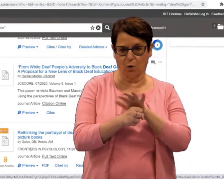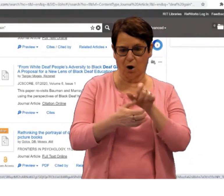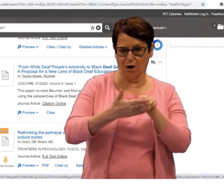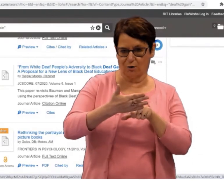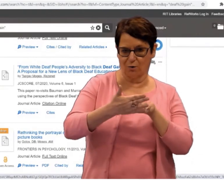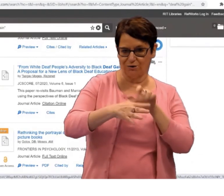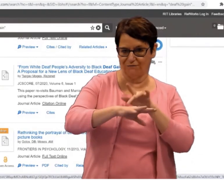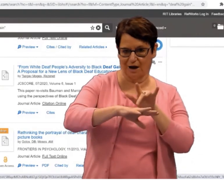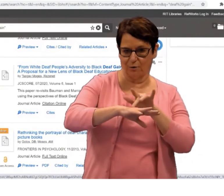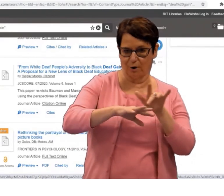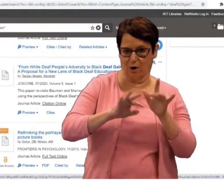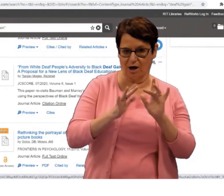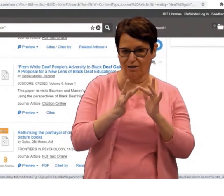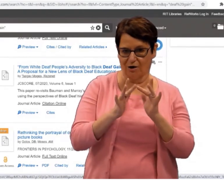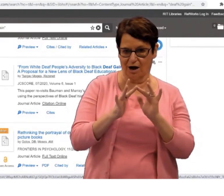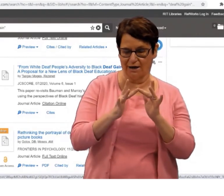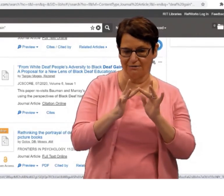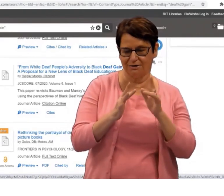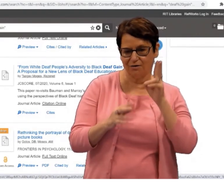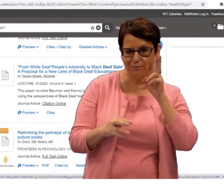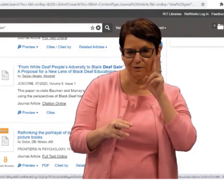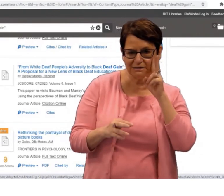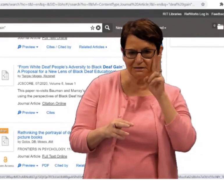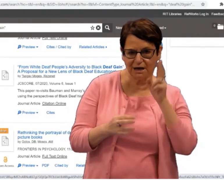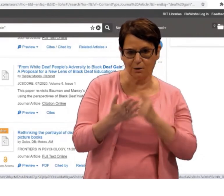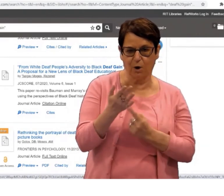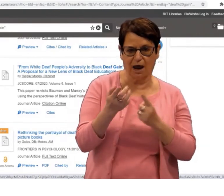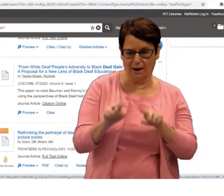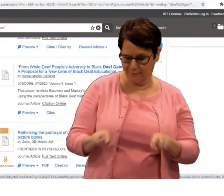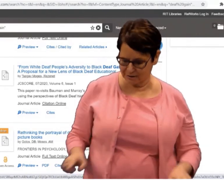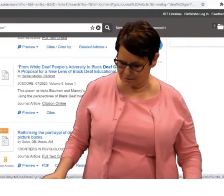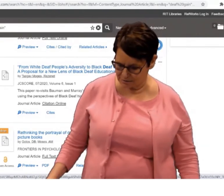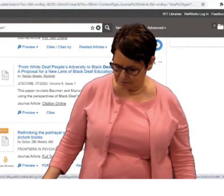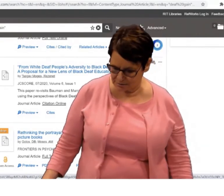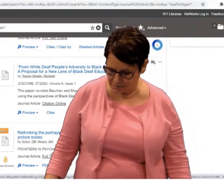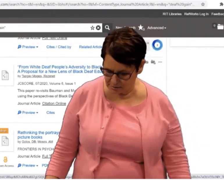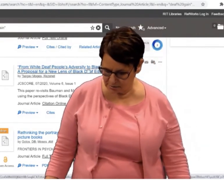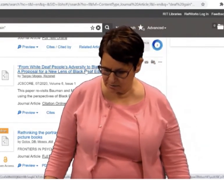It doesn't look like the full article is available. So let's see what happens.